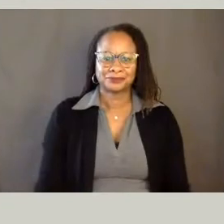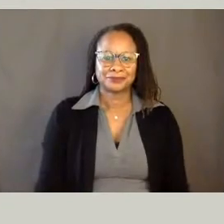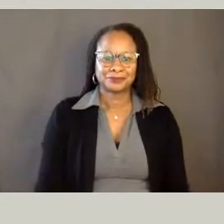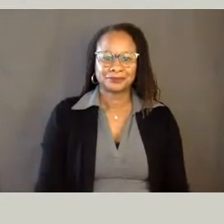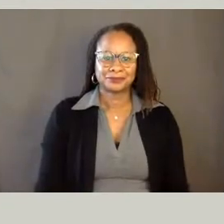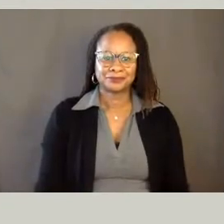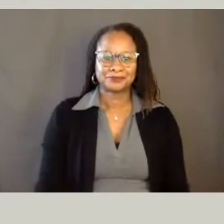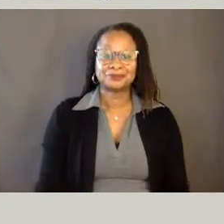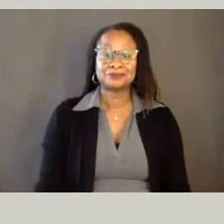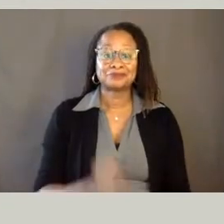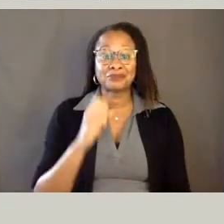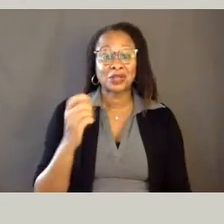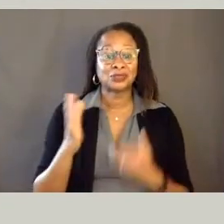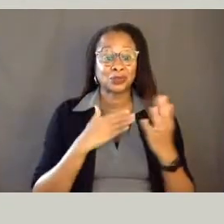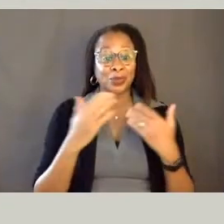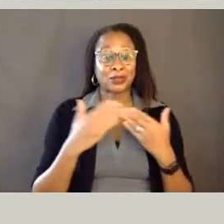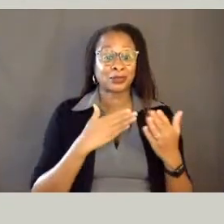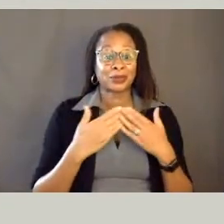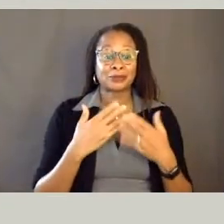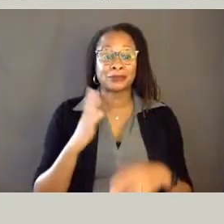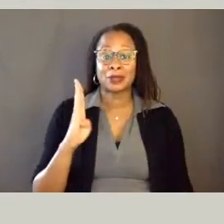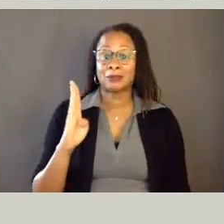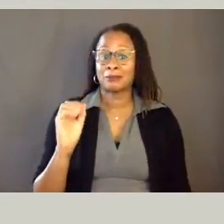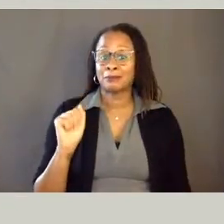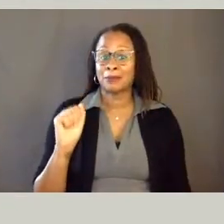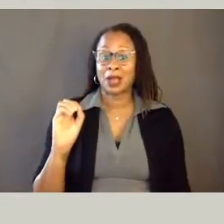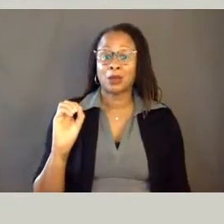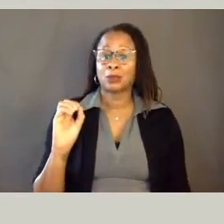So anyway, Bao, Bhawin, who wants to go first?